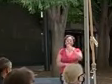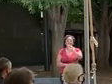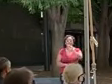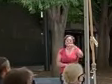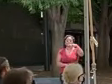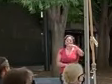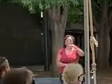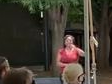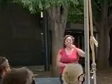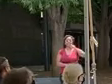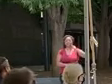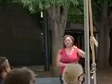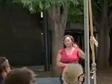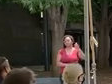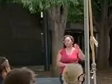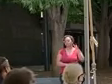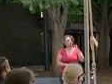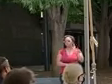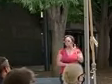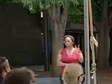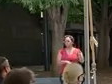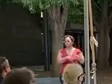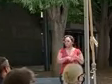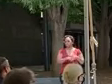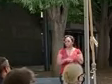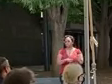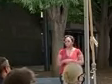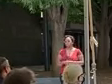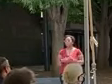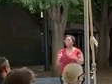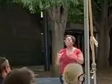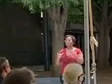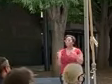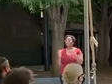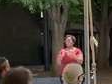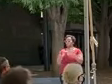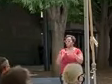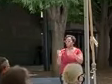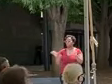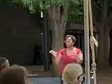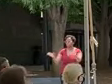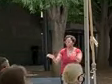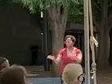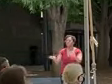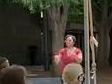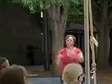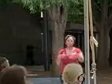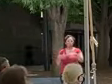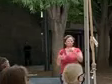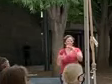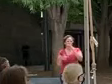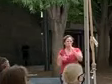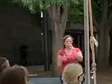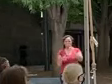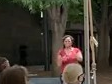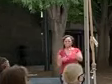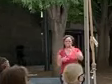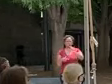There is more to be done as we prepare for the 25th anniversary of the Memorial's dedication in May 2022.